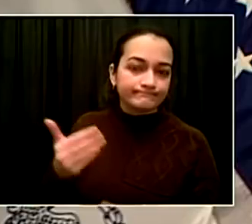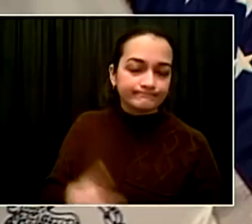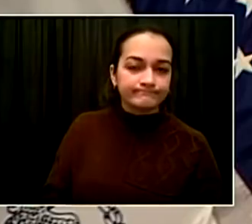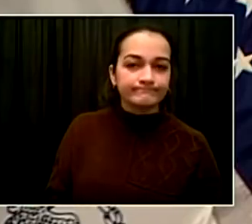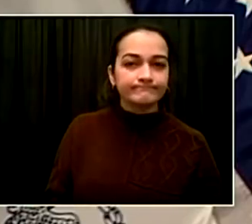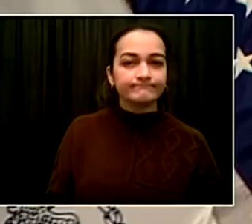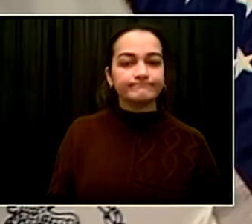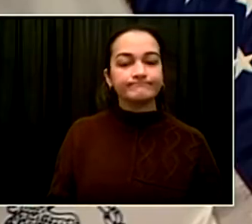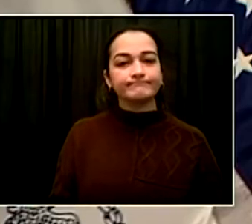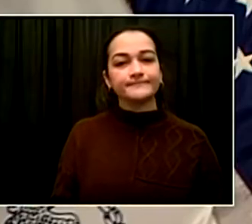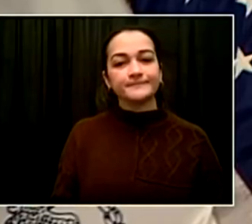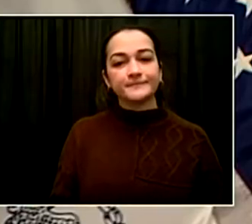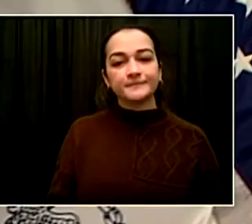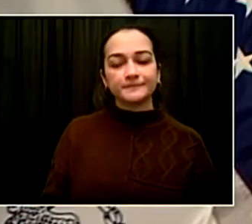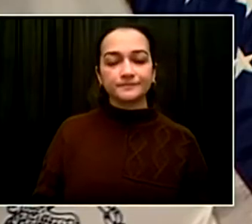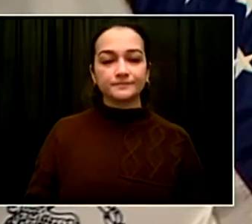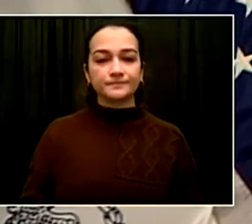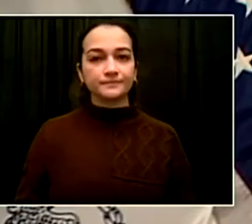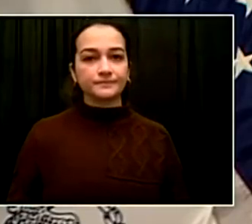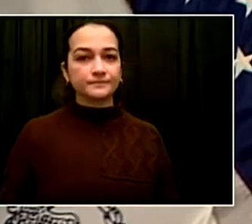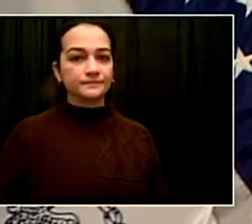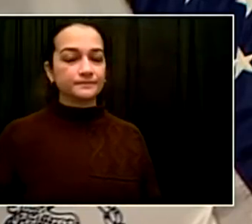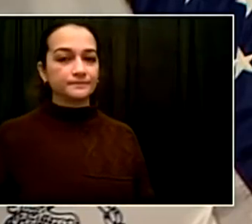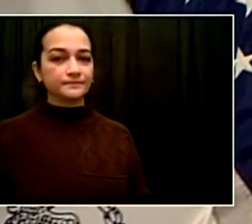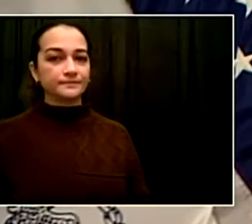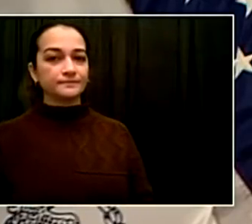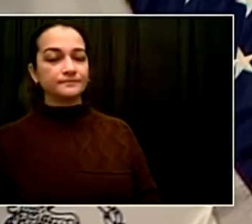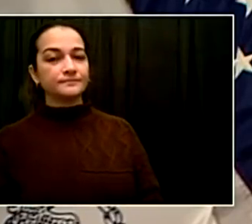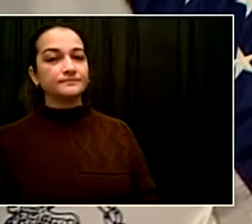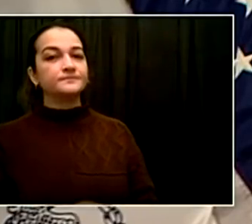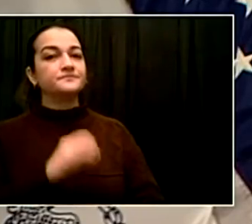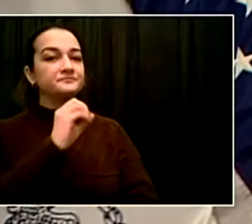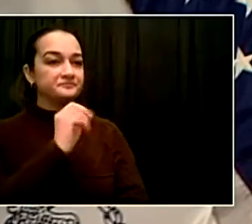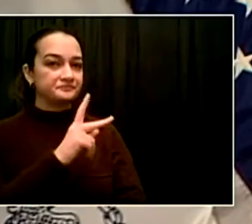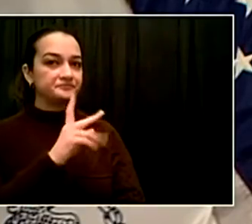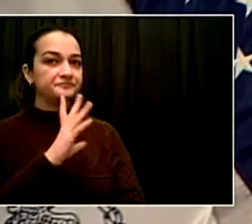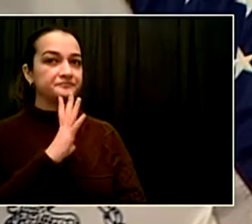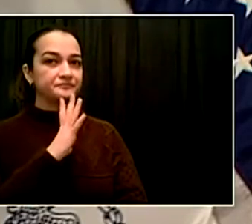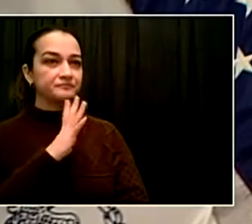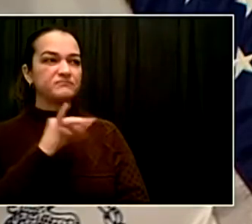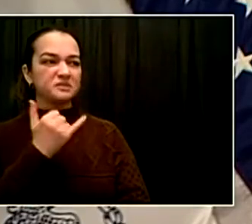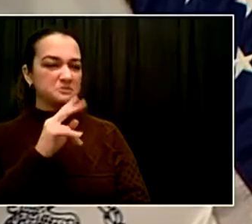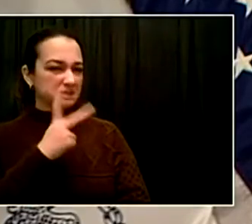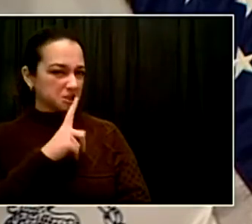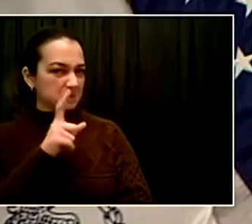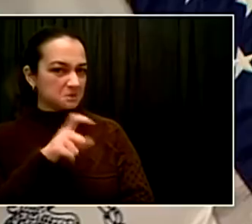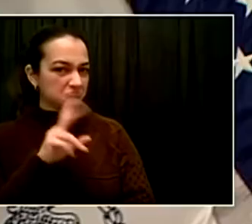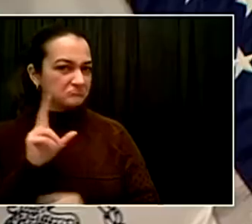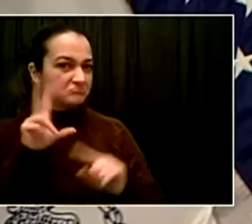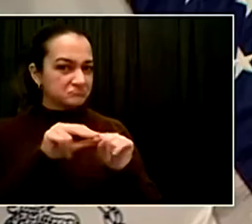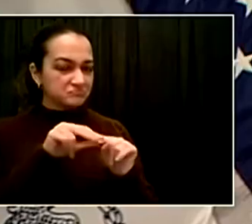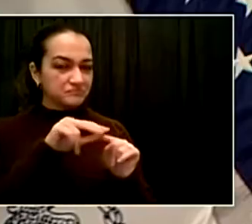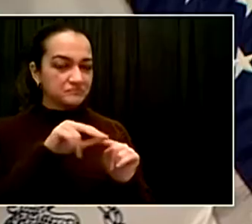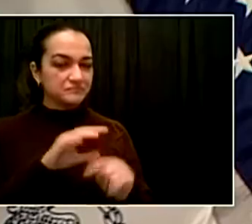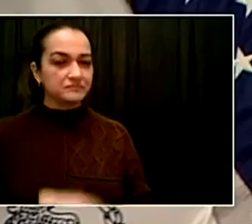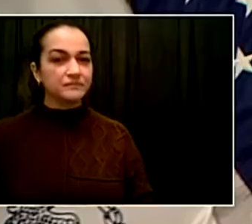RIGHT WAY TO PROCEED. GO AHEAD, JIMMY.